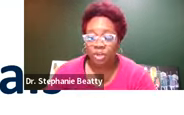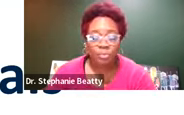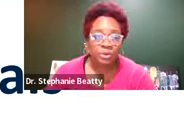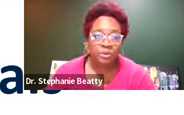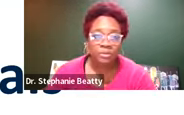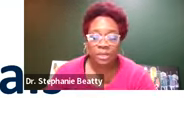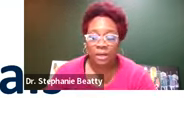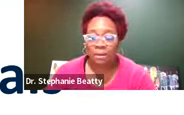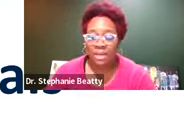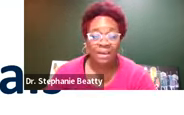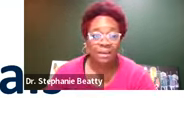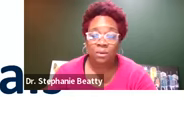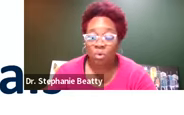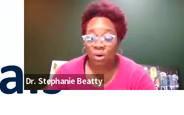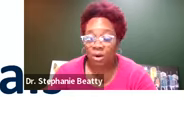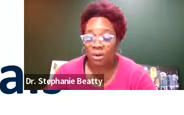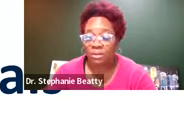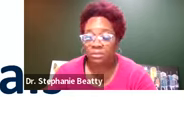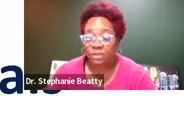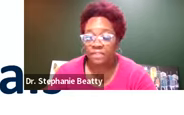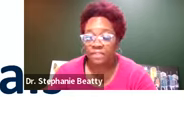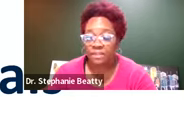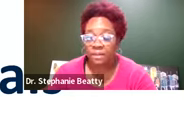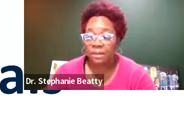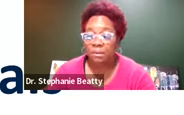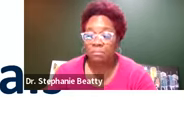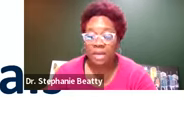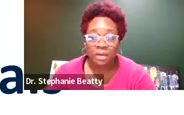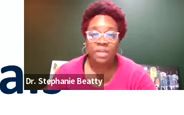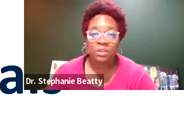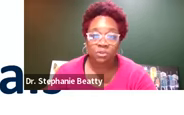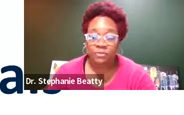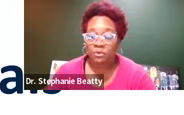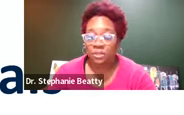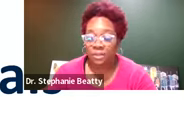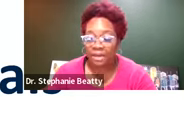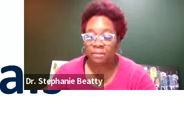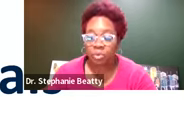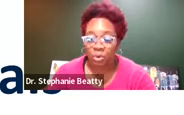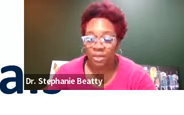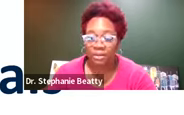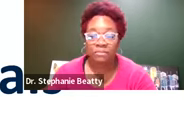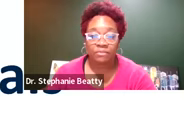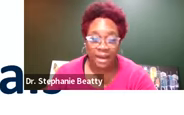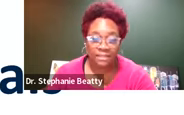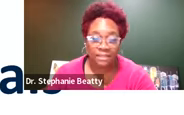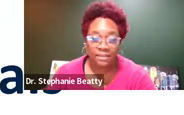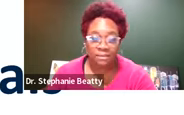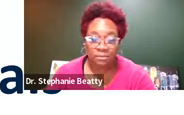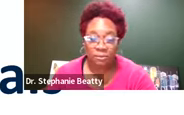interpreters and or CART services may be useful to that employee for access.